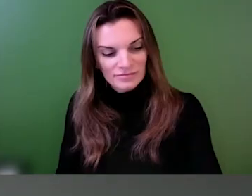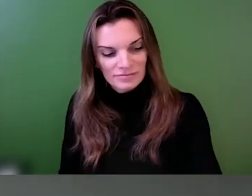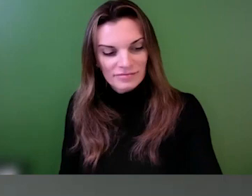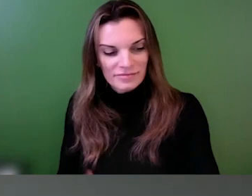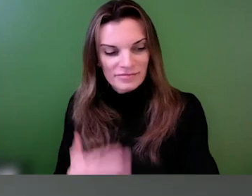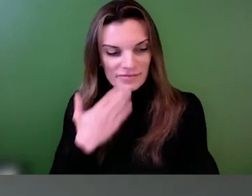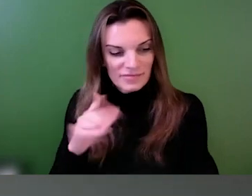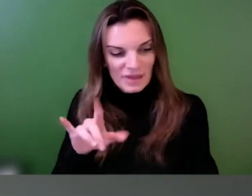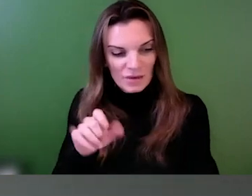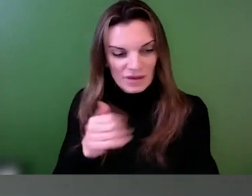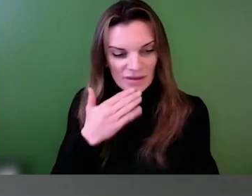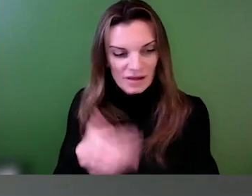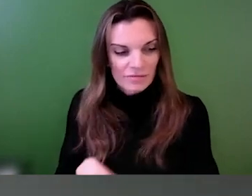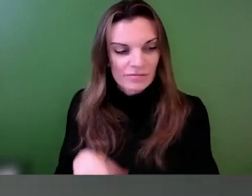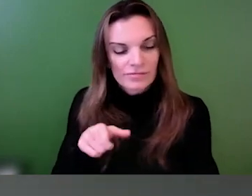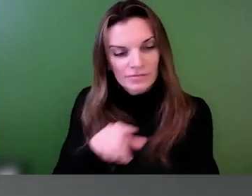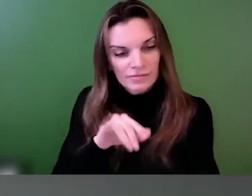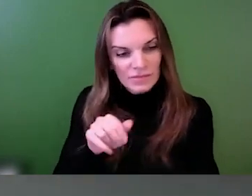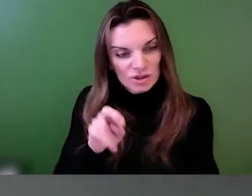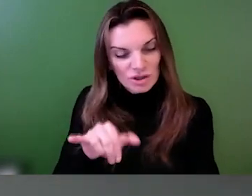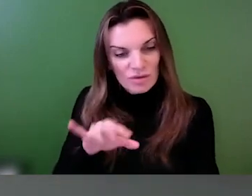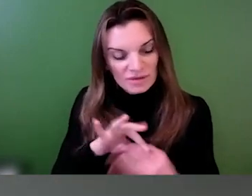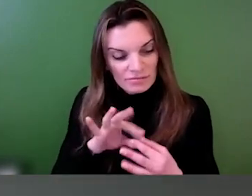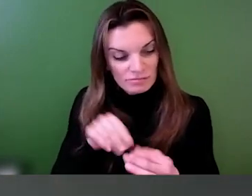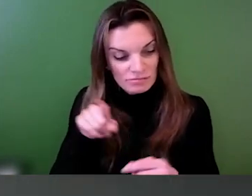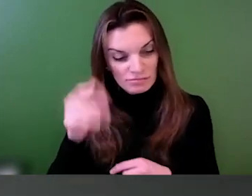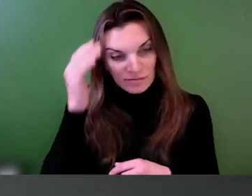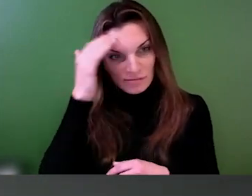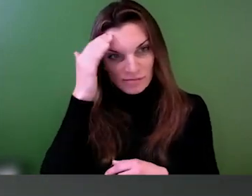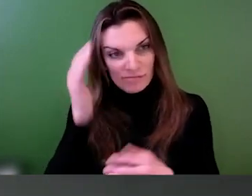Lisa. Jeremy asks are you familiar with case studies on